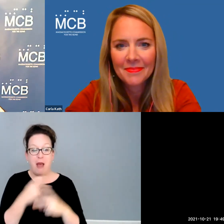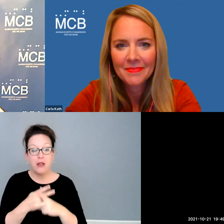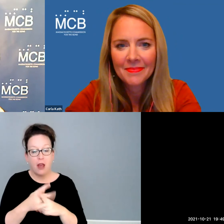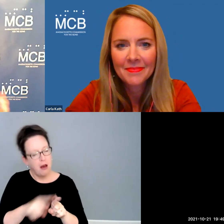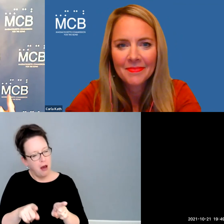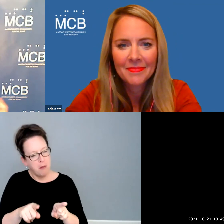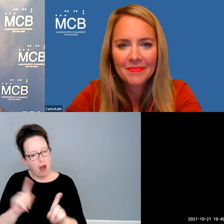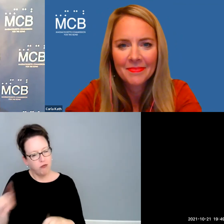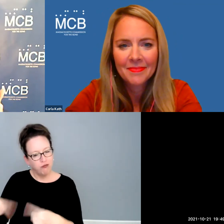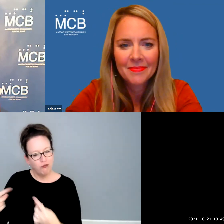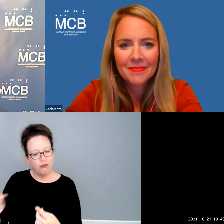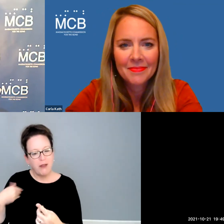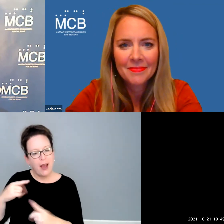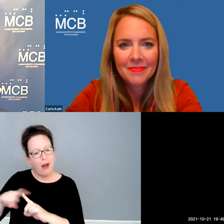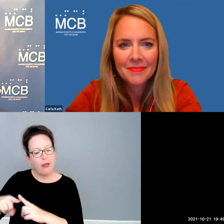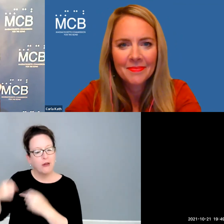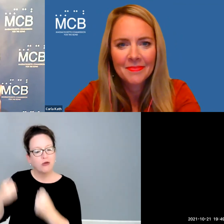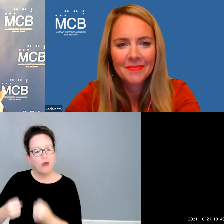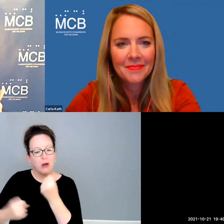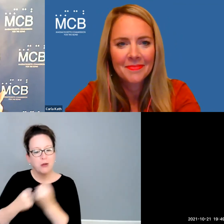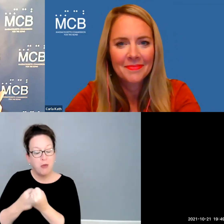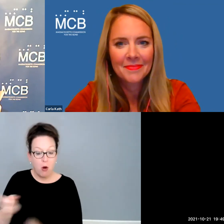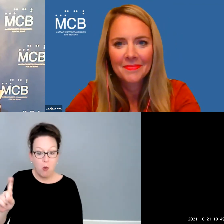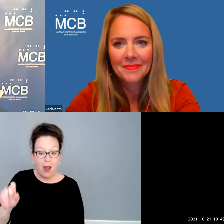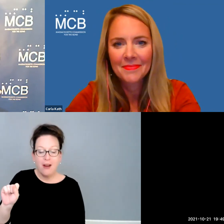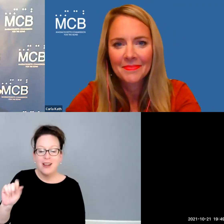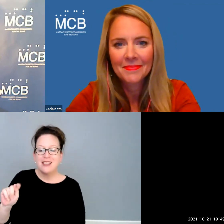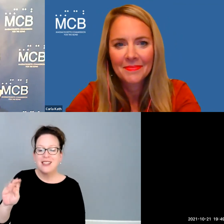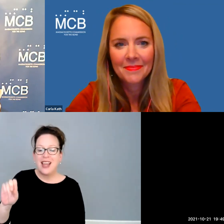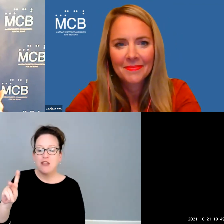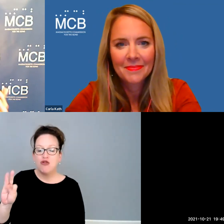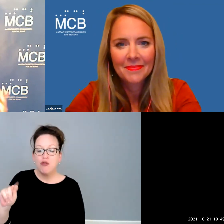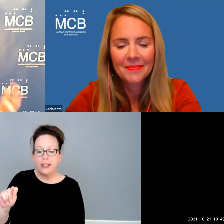in a number of areas. State street has been great, CBS has been great. I mean there really